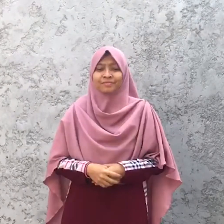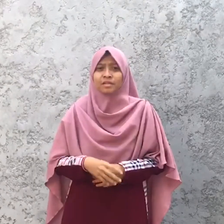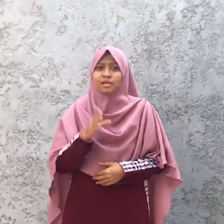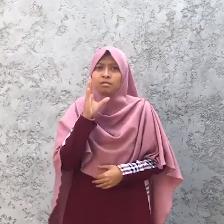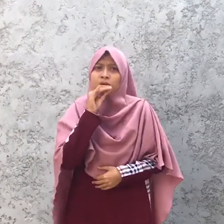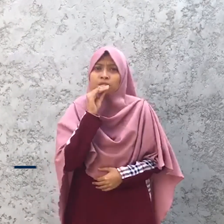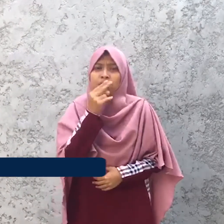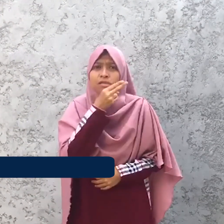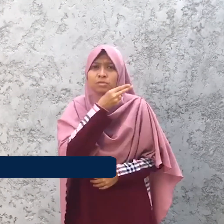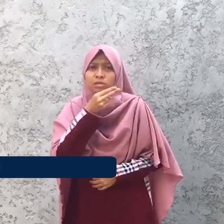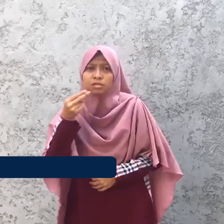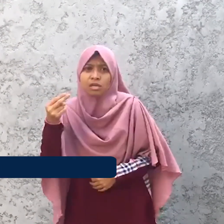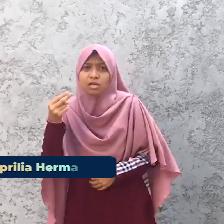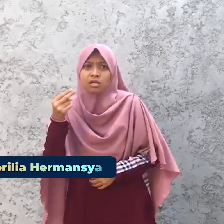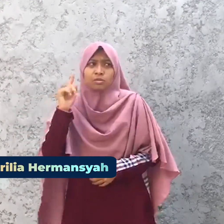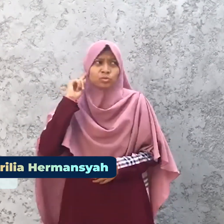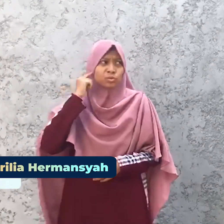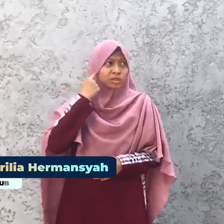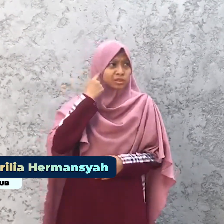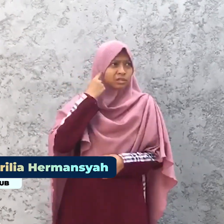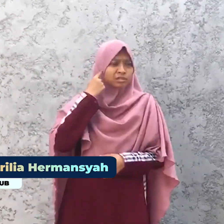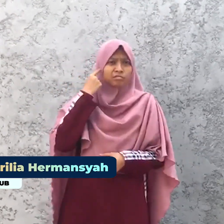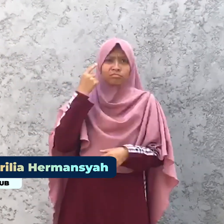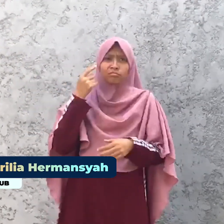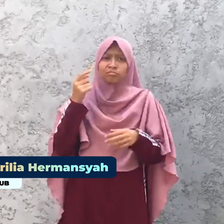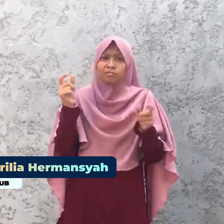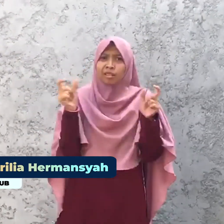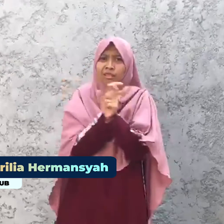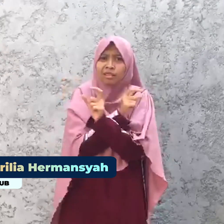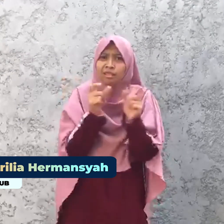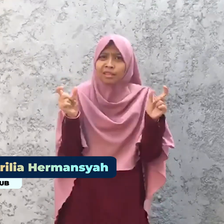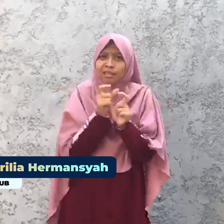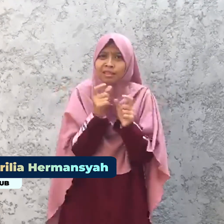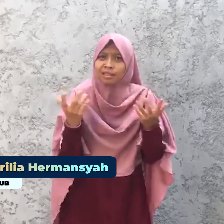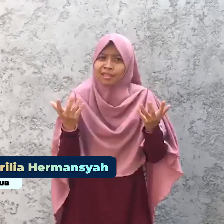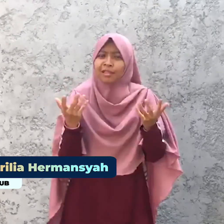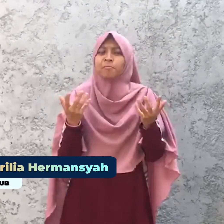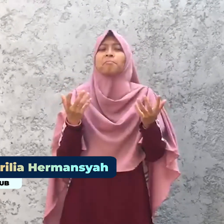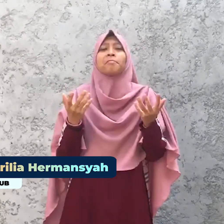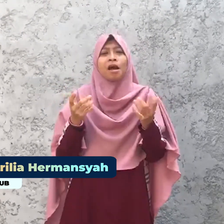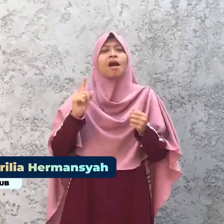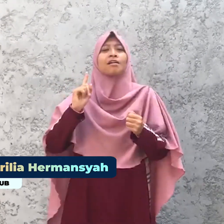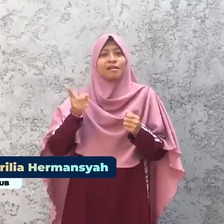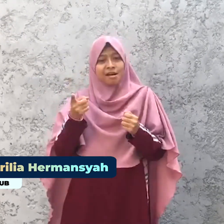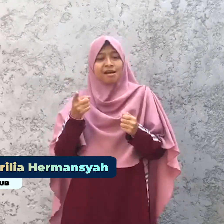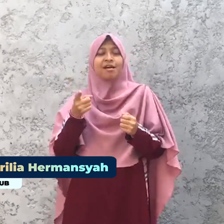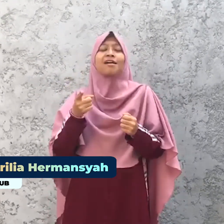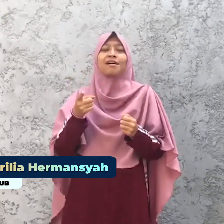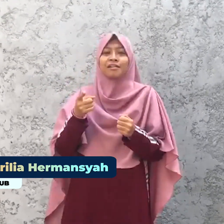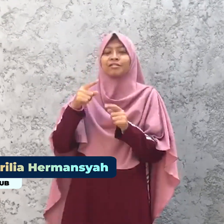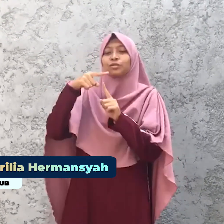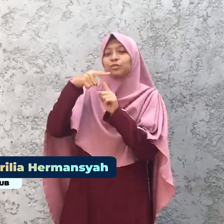In Deaf Indonesian, the sentence structure is reversed, right? Yes that's right. Backwards.